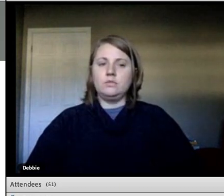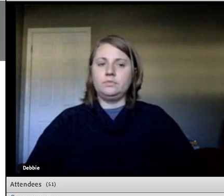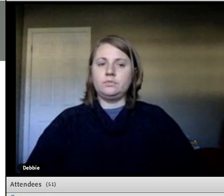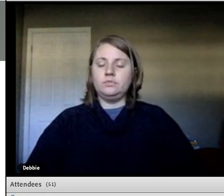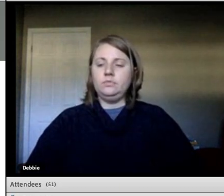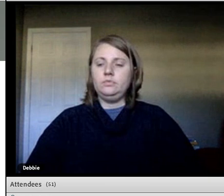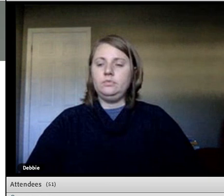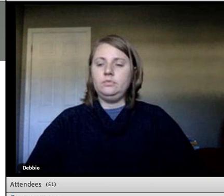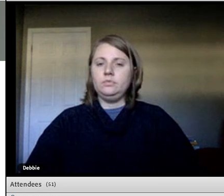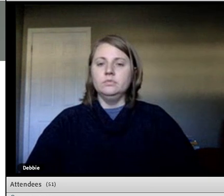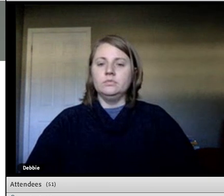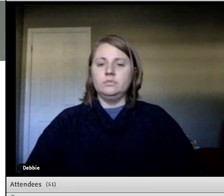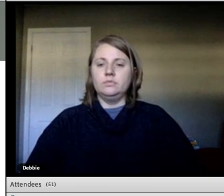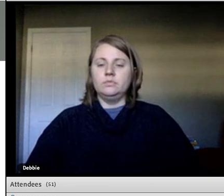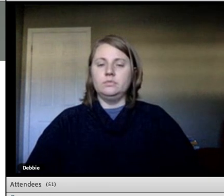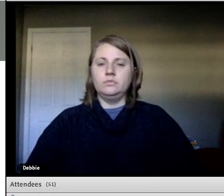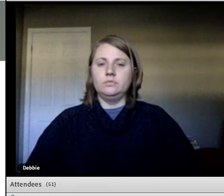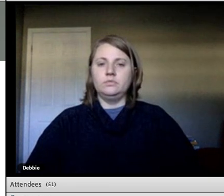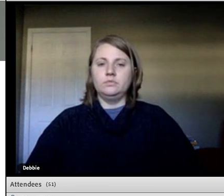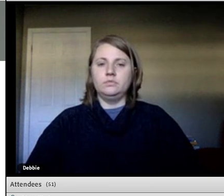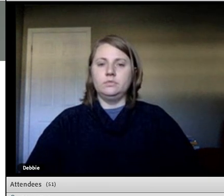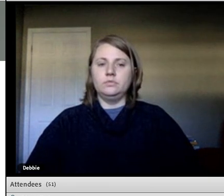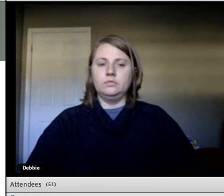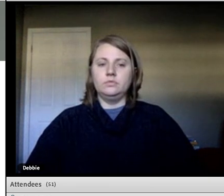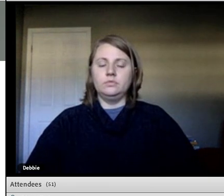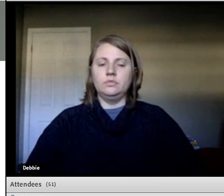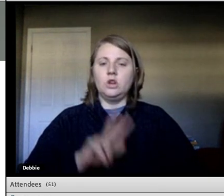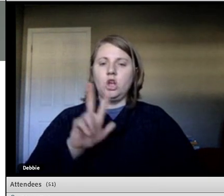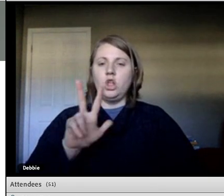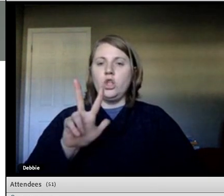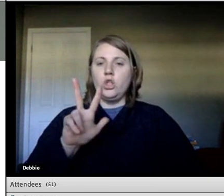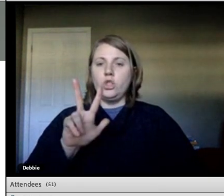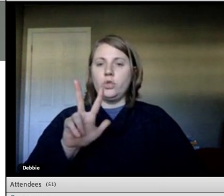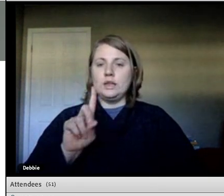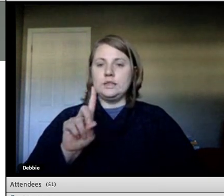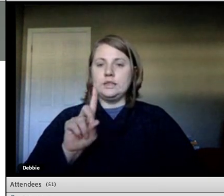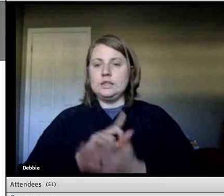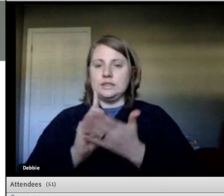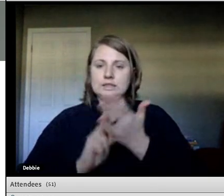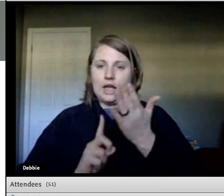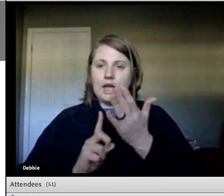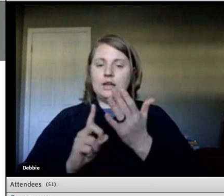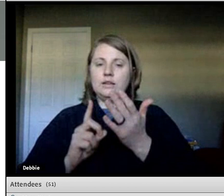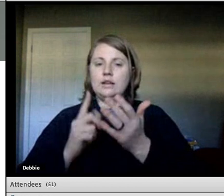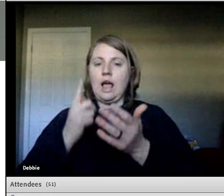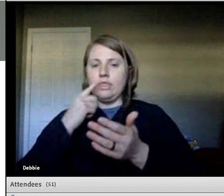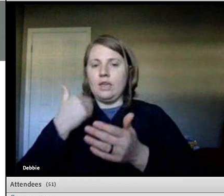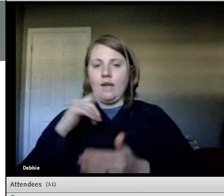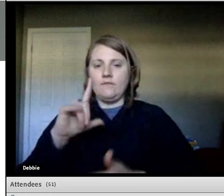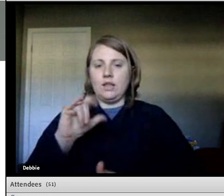3D design, there are -- I actually have a link here because there are so many different options, so I put a link to more options here,